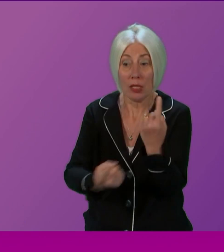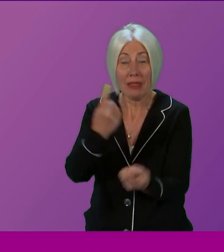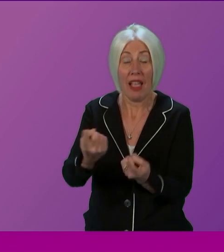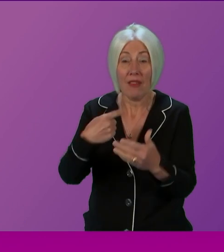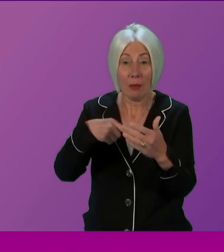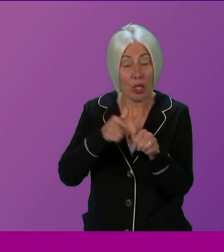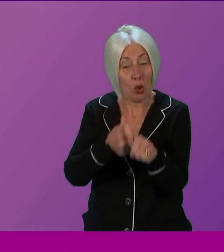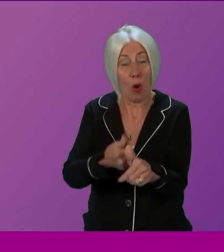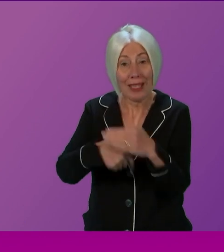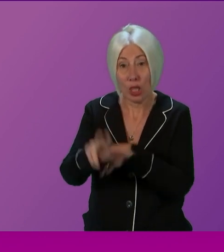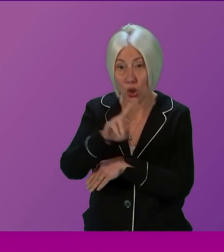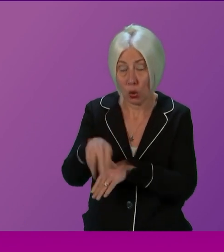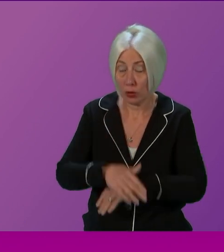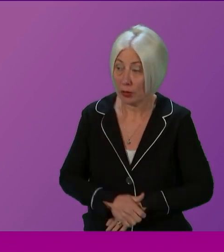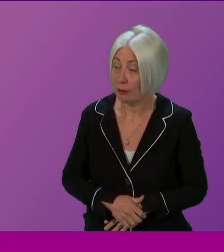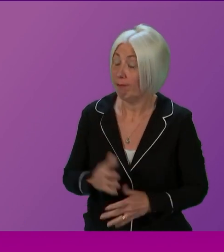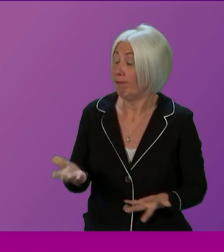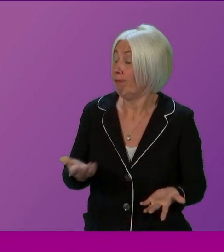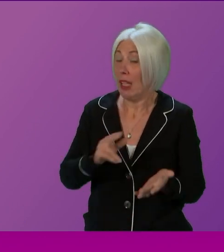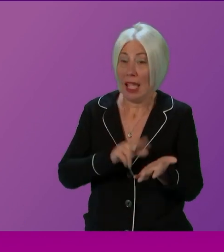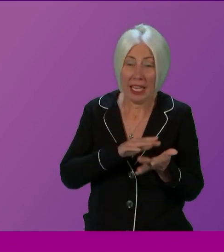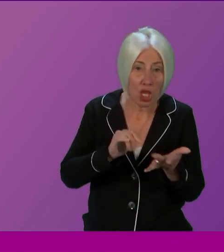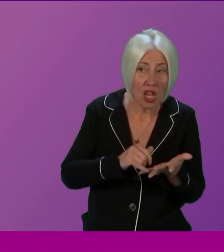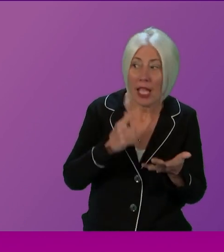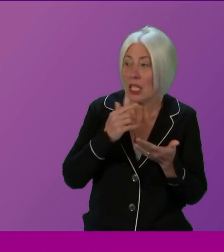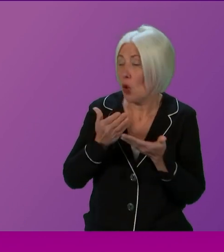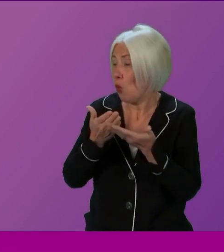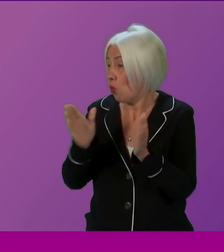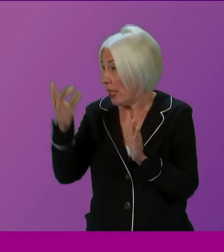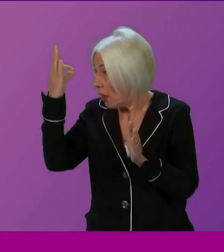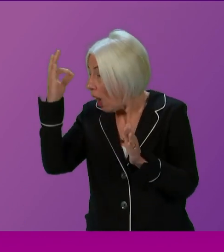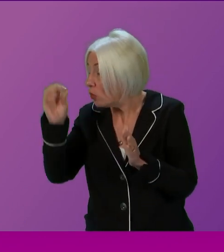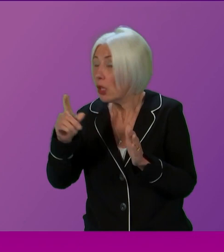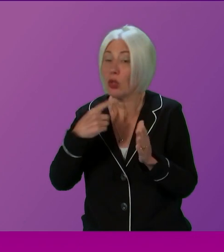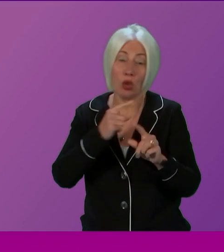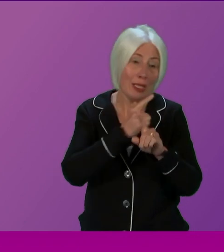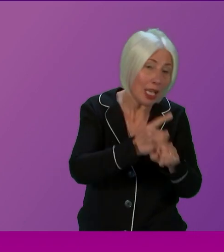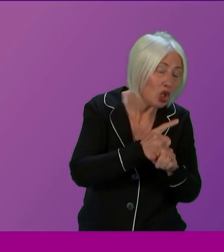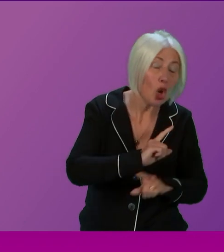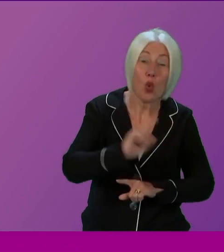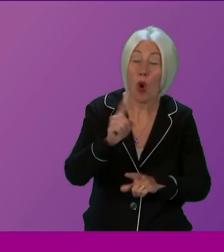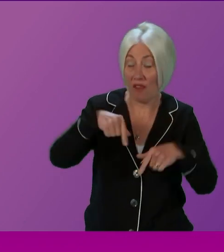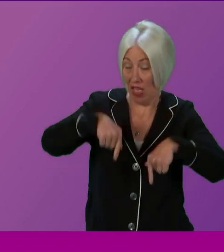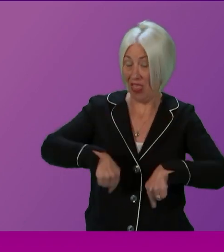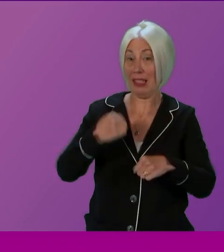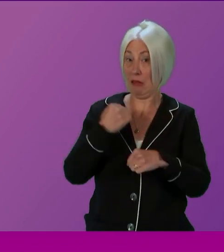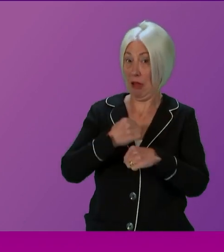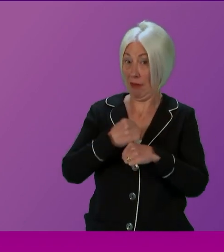The approach of this Government, whether towards the national health service, the wider local government workforce or the teaching profession, in very, very tough times,